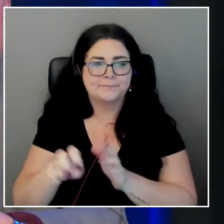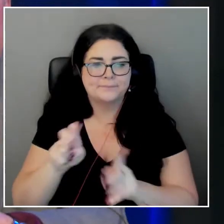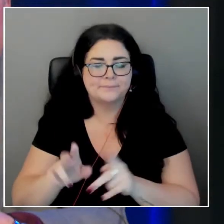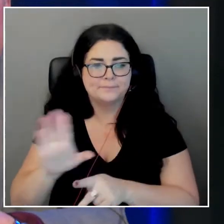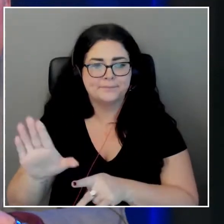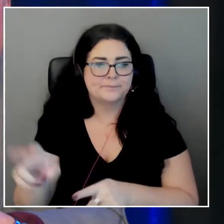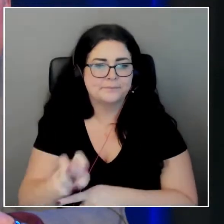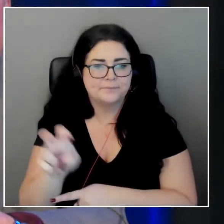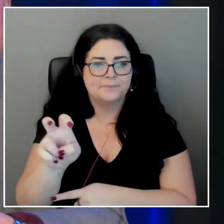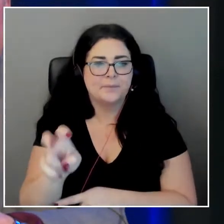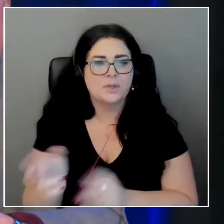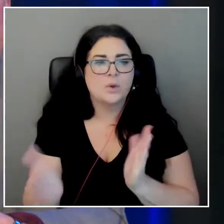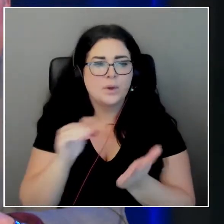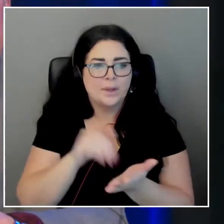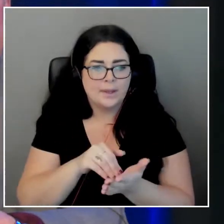harnessing the value of information.